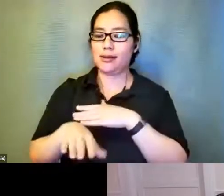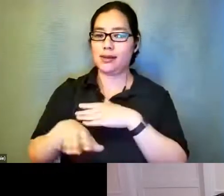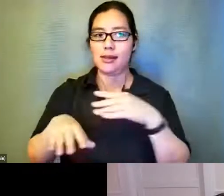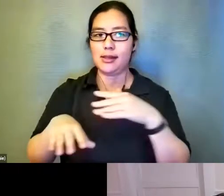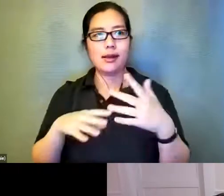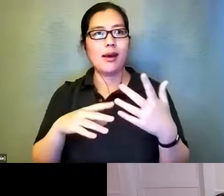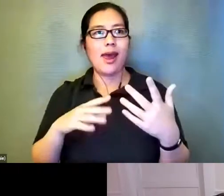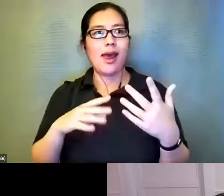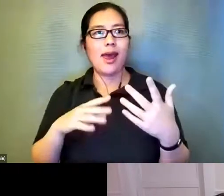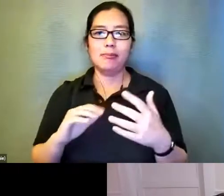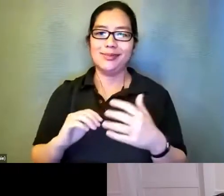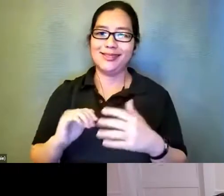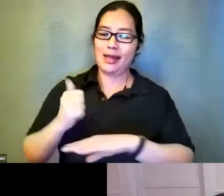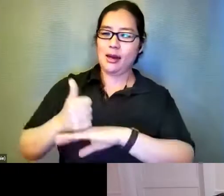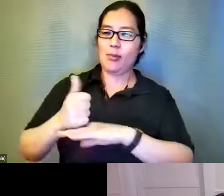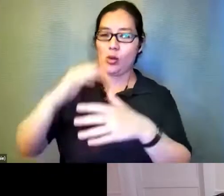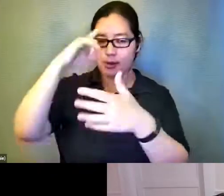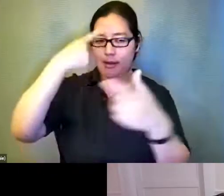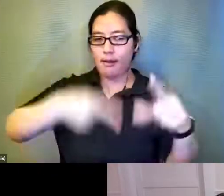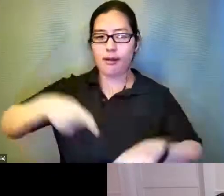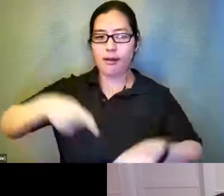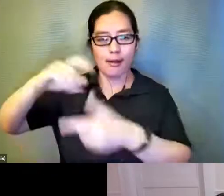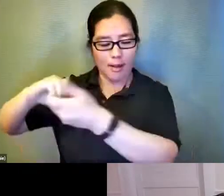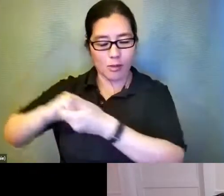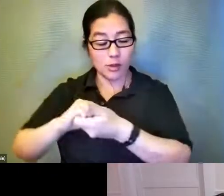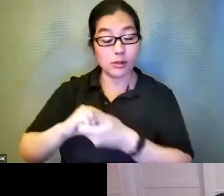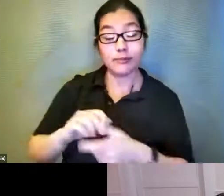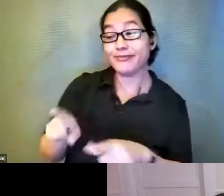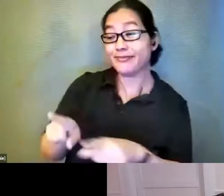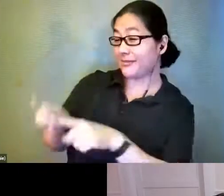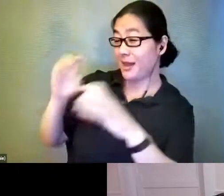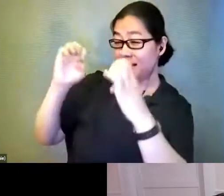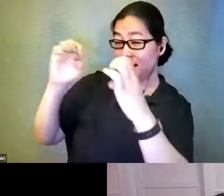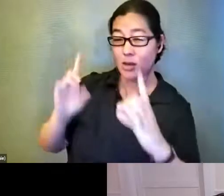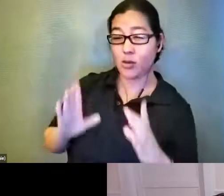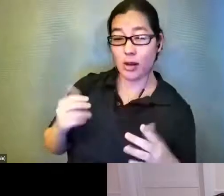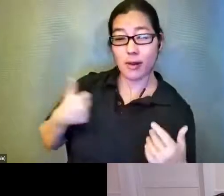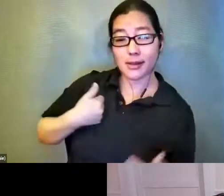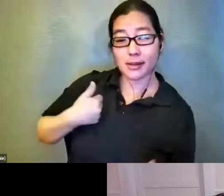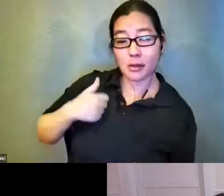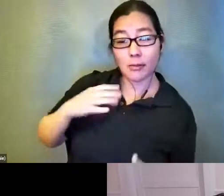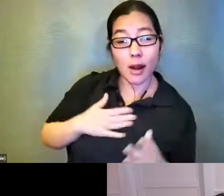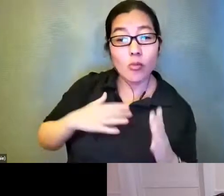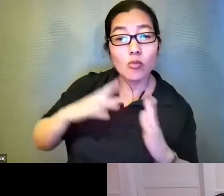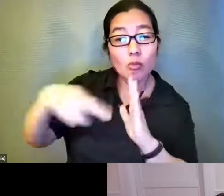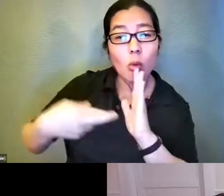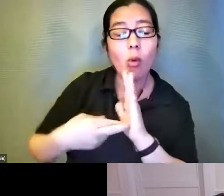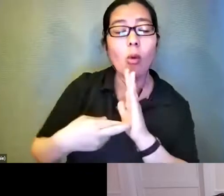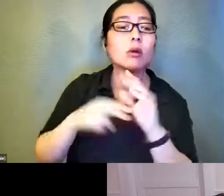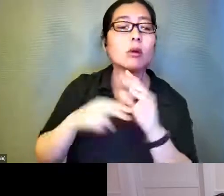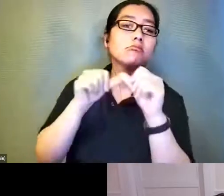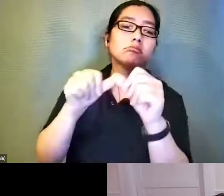. As an educator I also see my role as kind of an ongoing learning process to